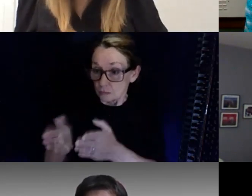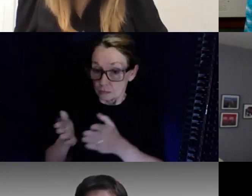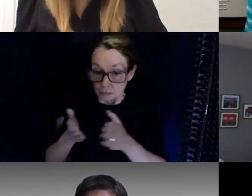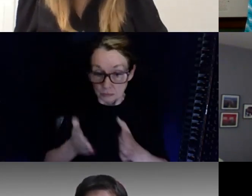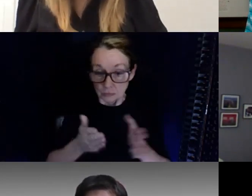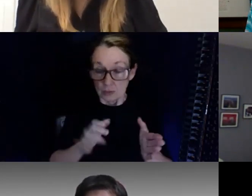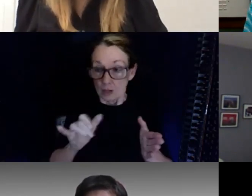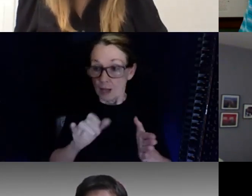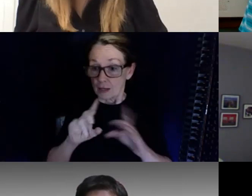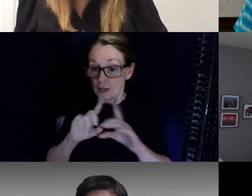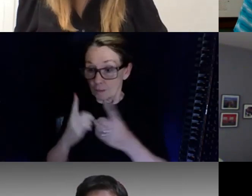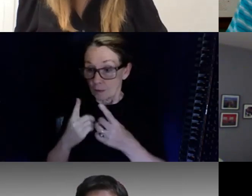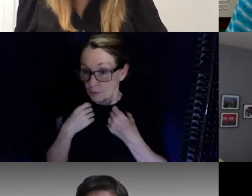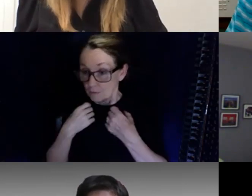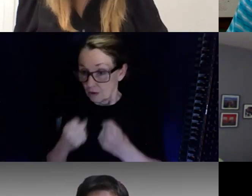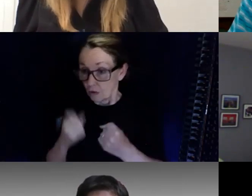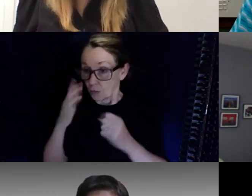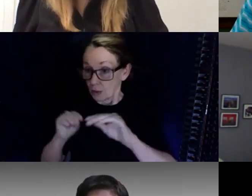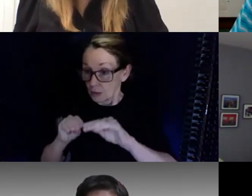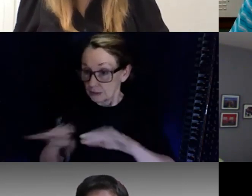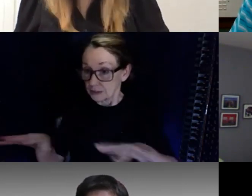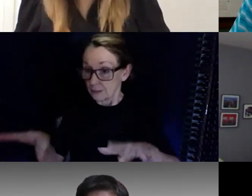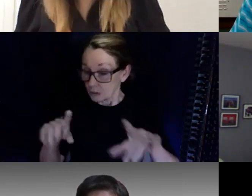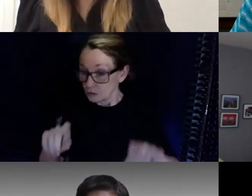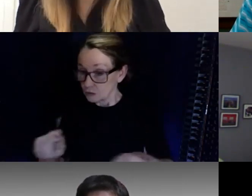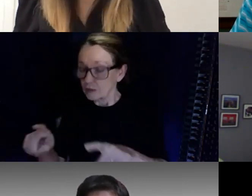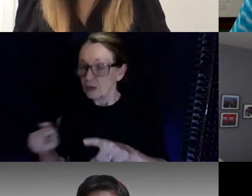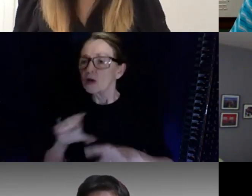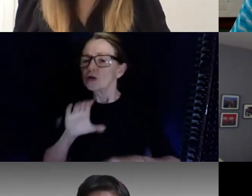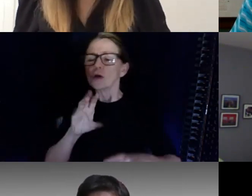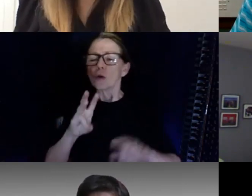AND THIS IS SOMETHING WE CAN ONLY GO THROUGH THE PROPER CHANNELS, RIGHT?